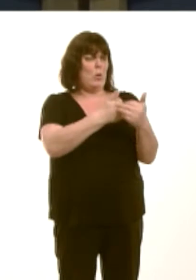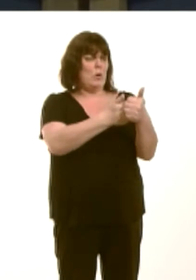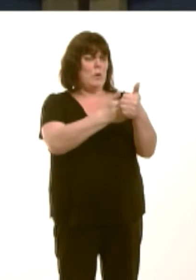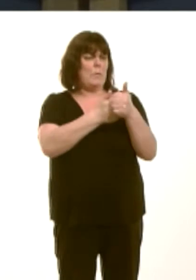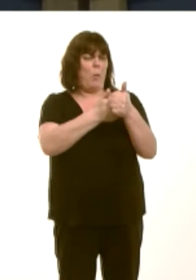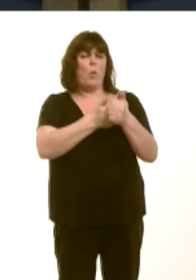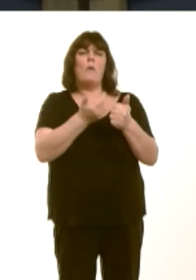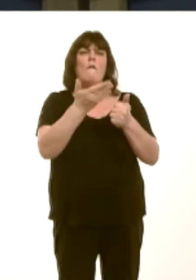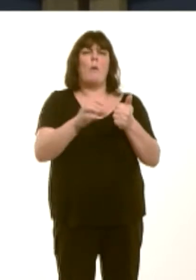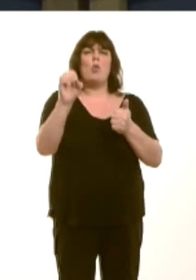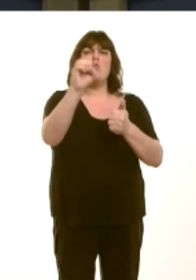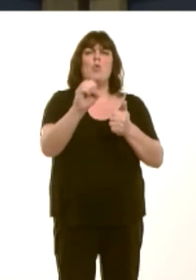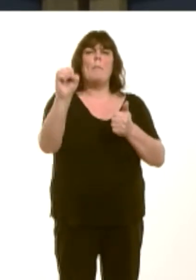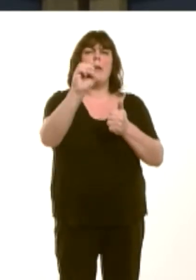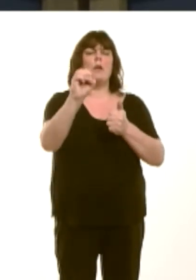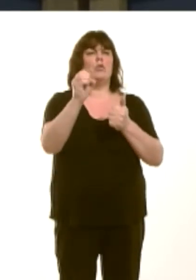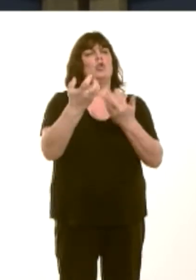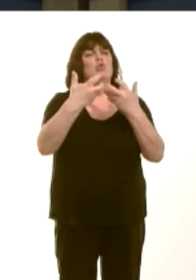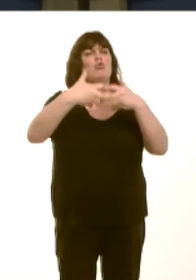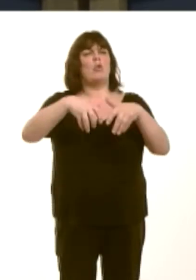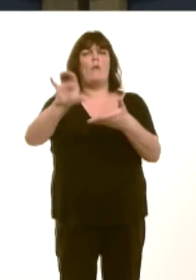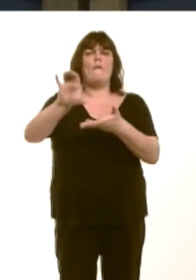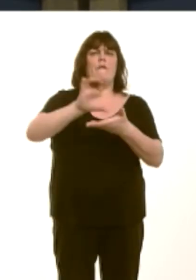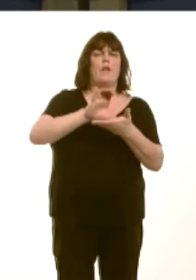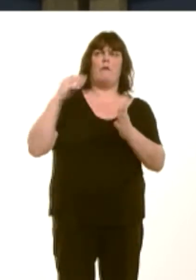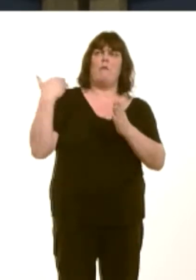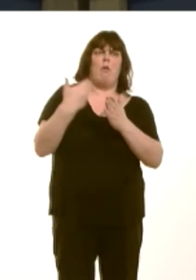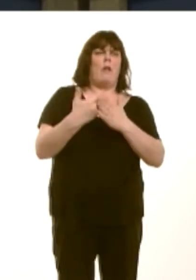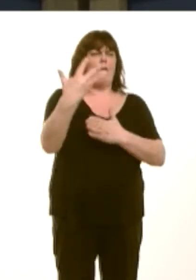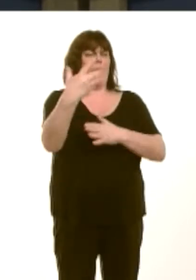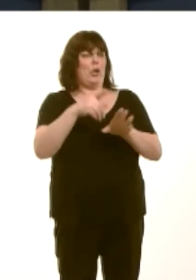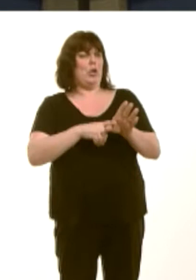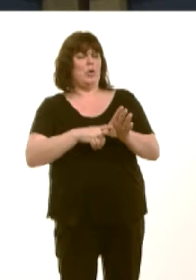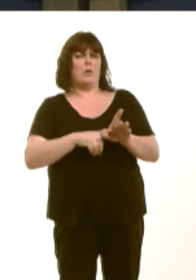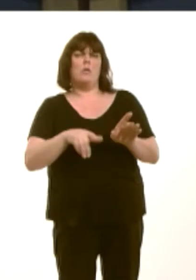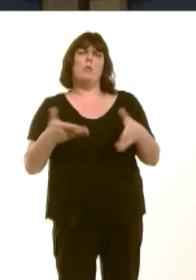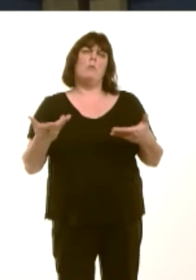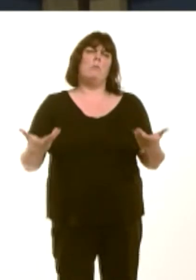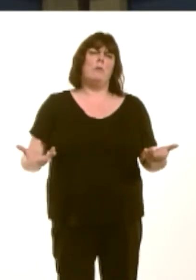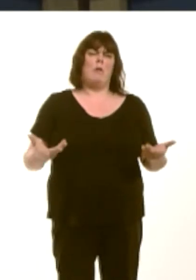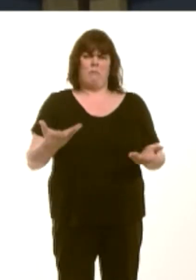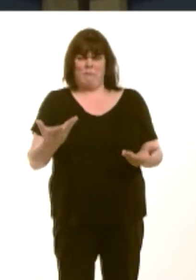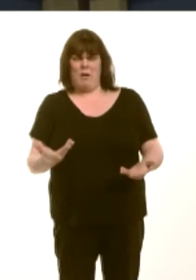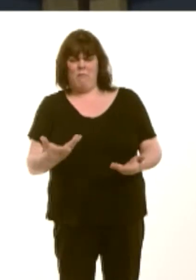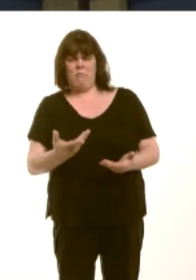structural fund support for the last decade and a halfófor 15 yearsóisnít it time that we looked at the situation holistically?